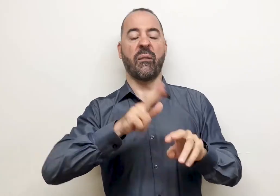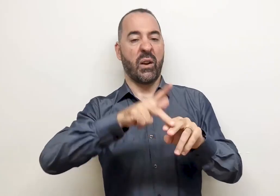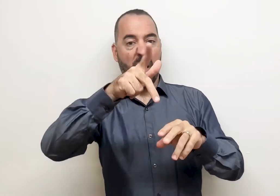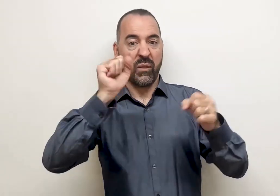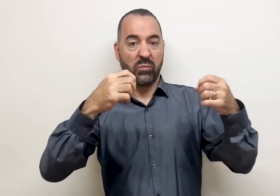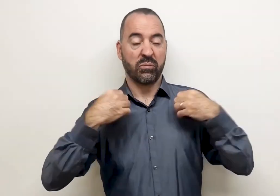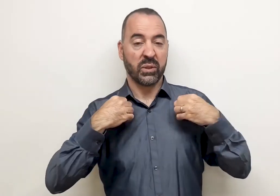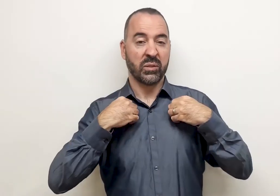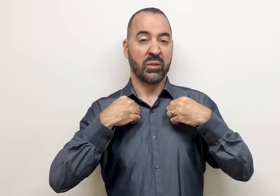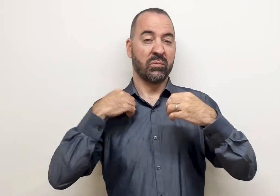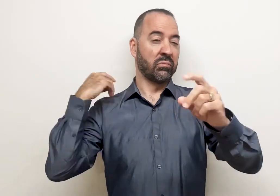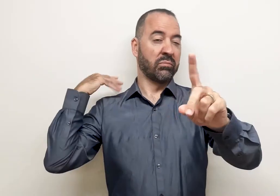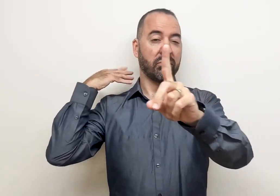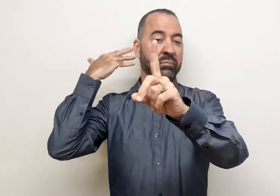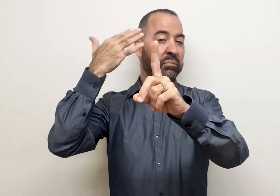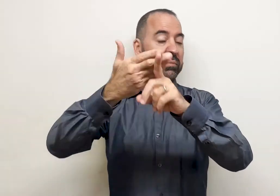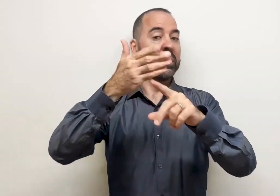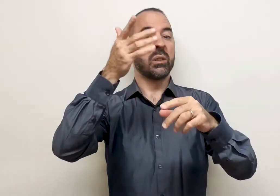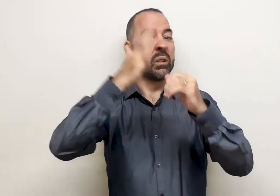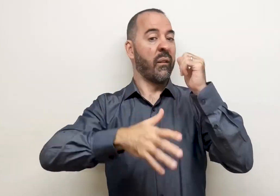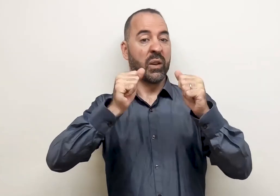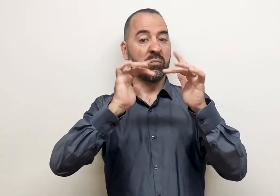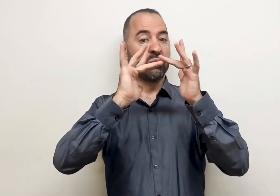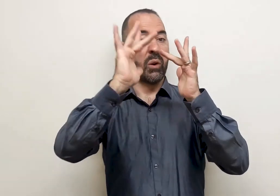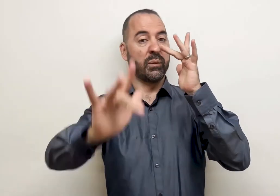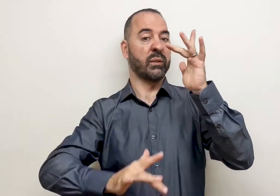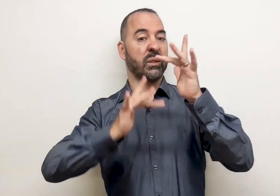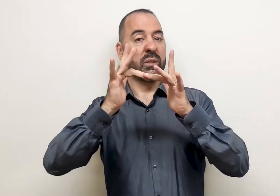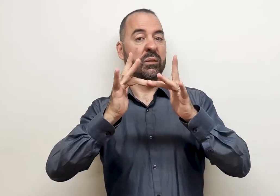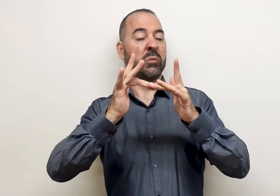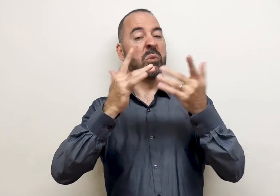If you own a business but have never had a website for your business,